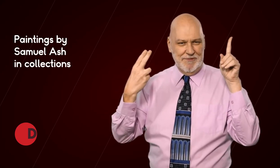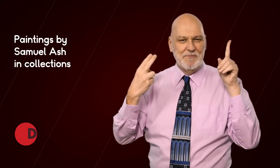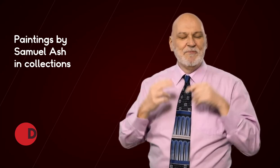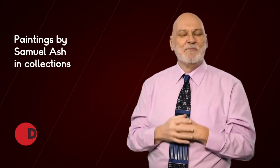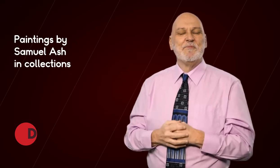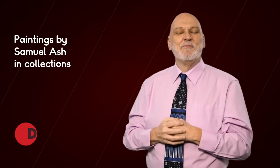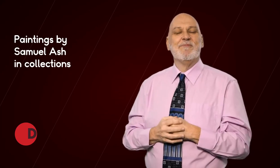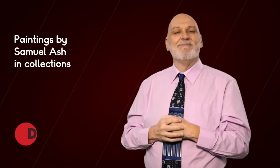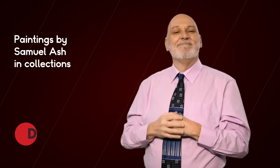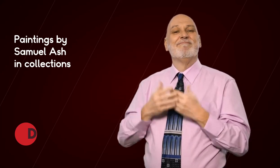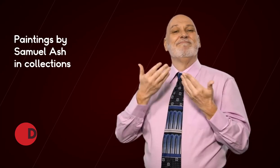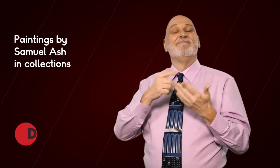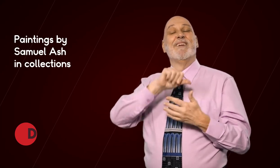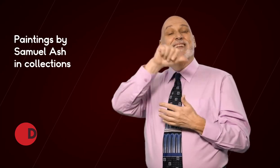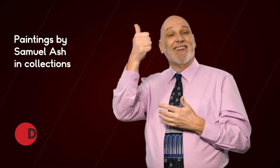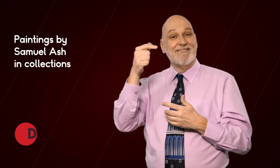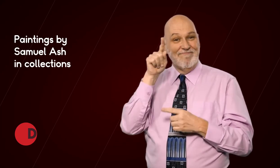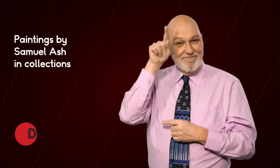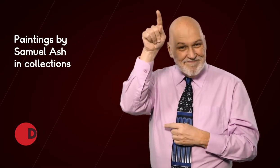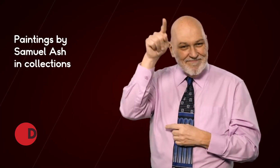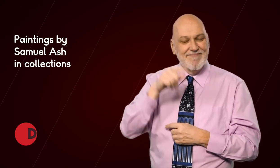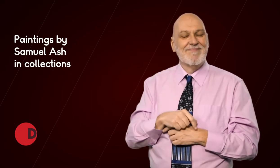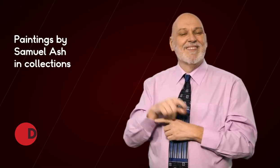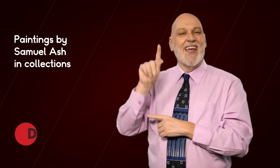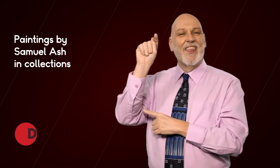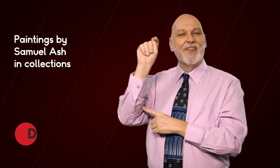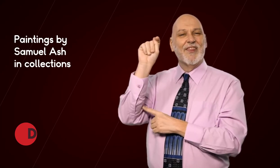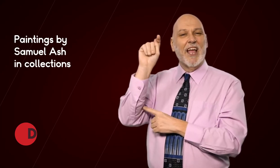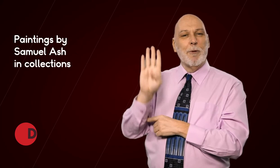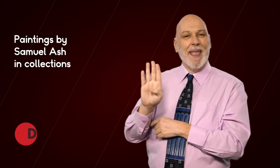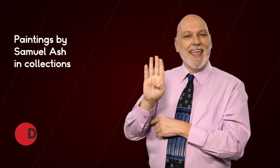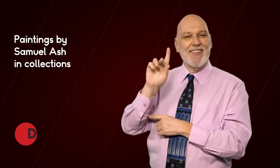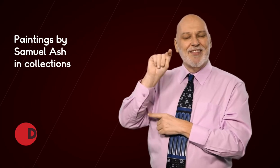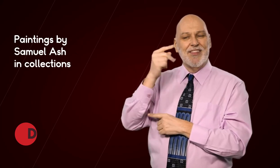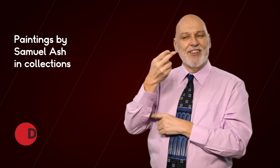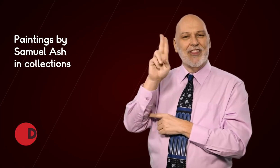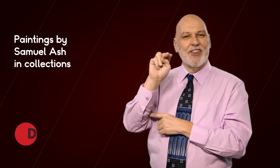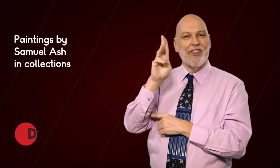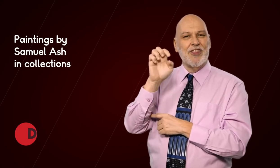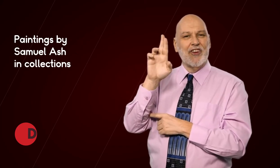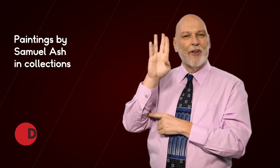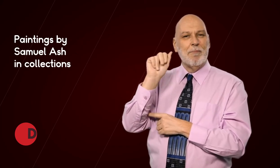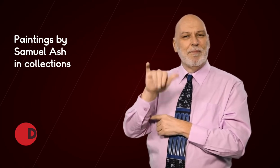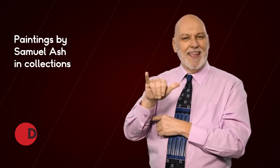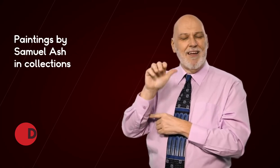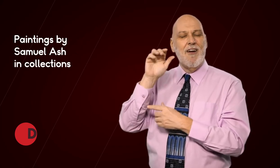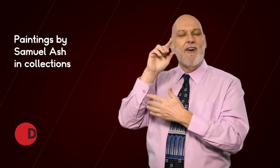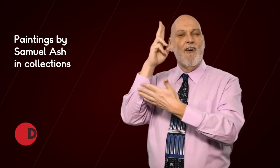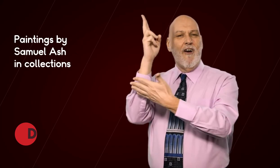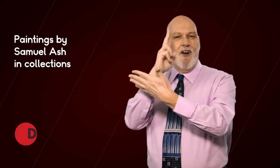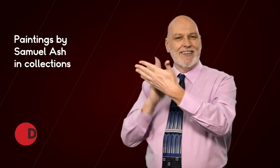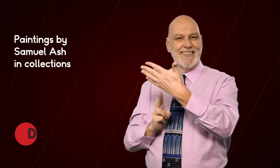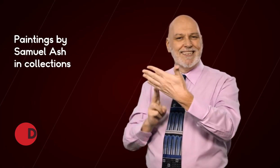in Traverse City, Michigan,